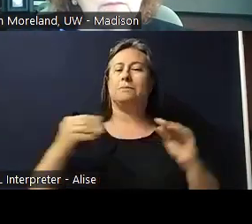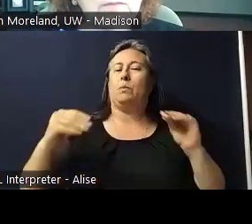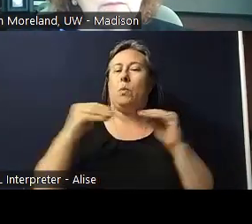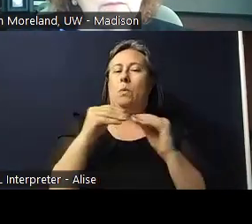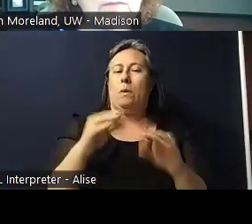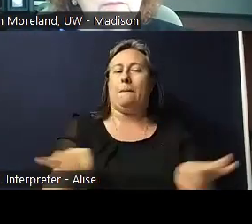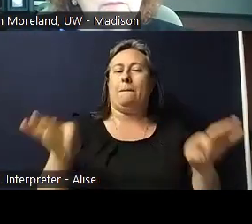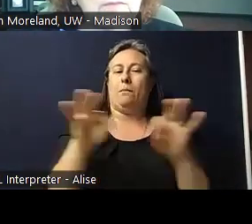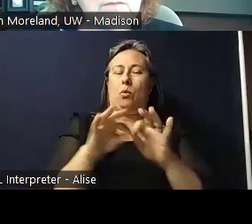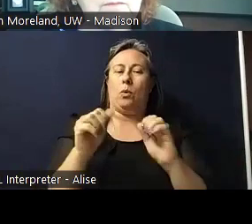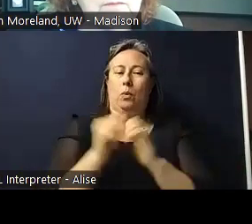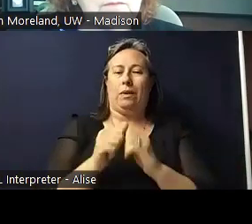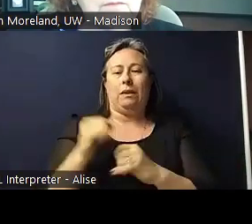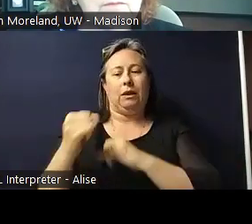with our international collaborators.